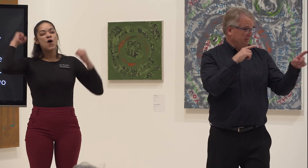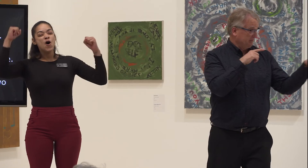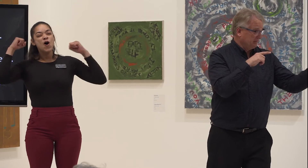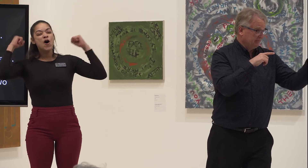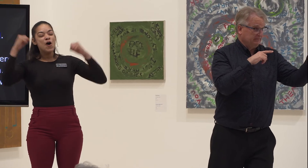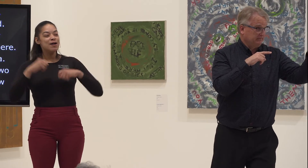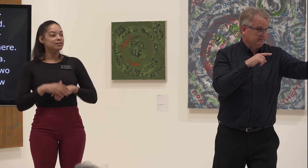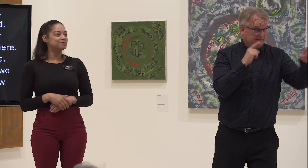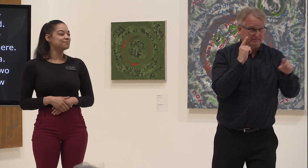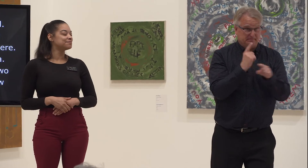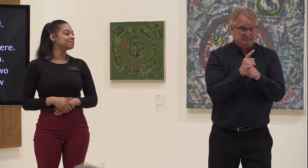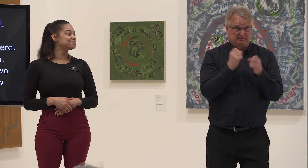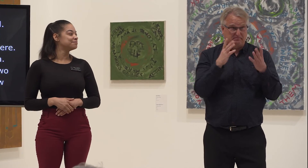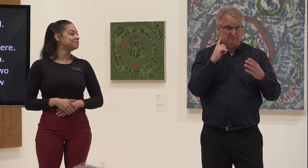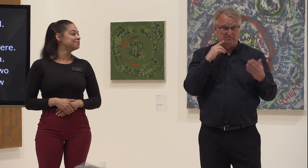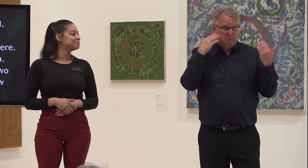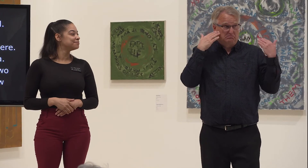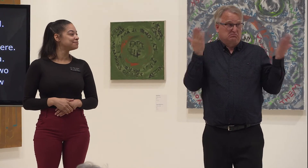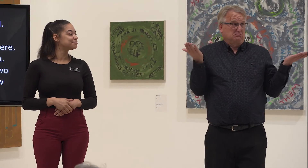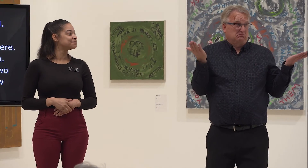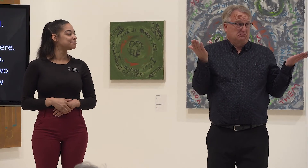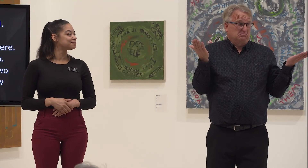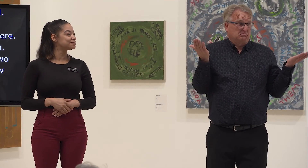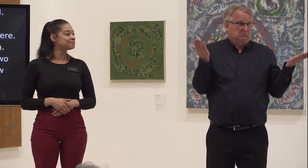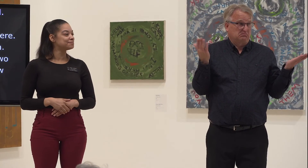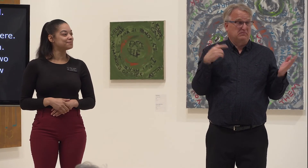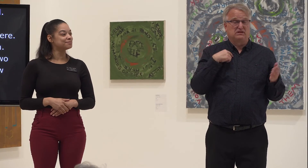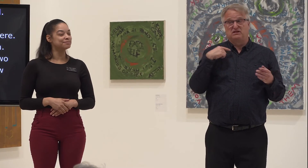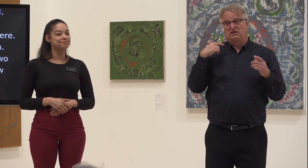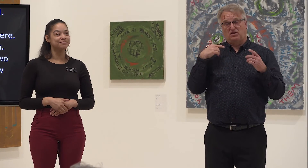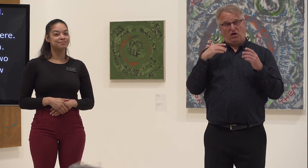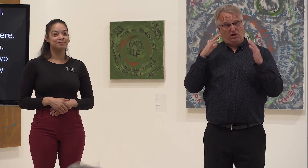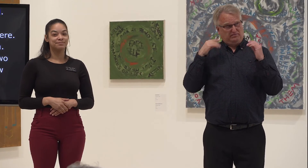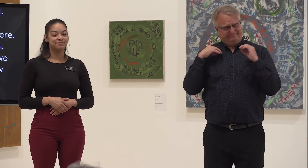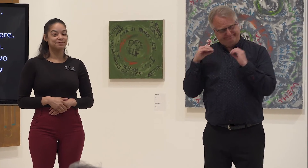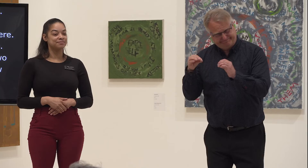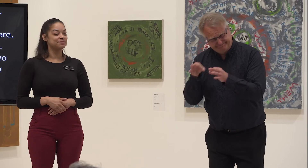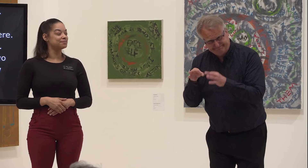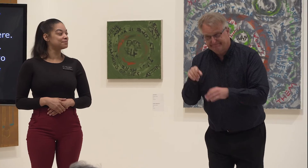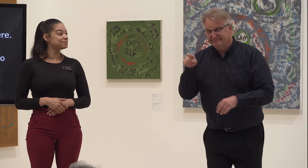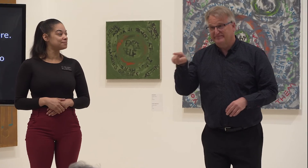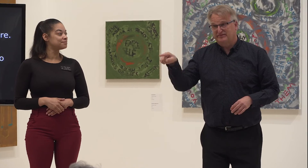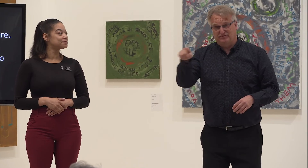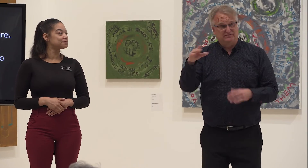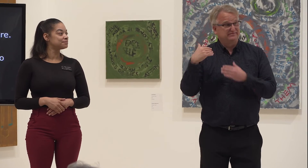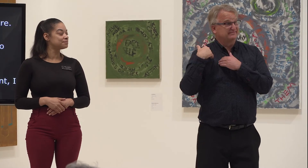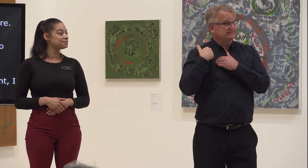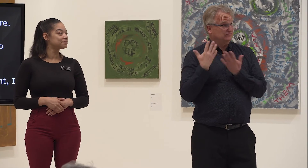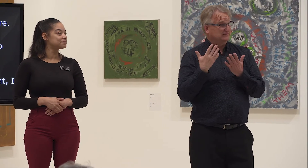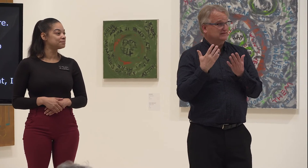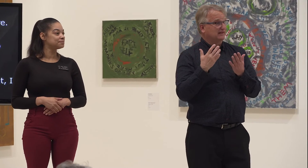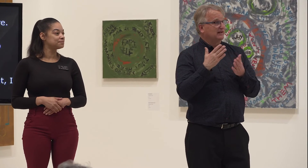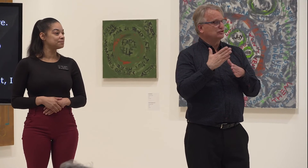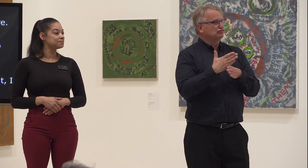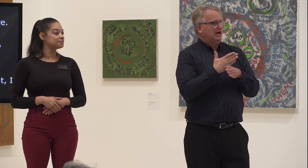But to your question and your point, I don't really have an answer. I mean, I teach in a program.